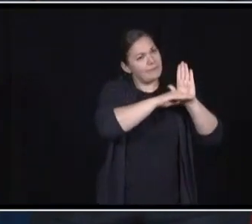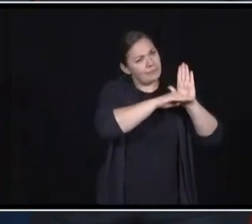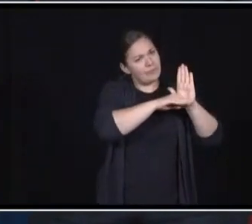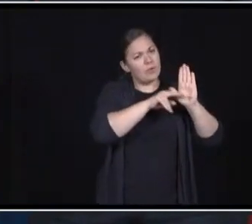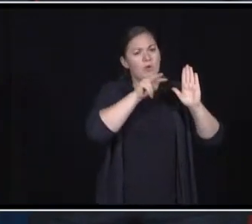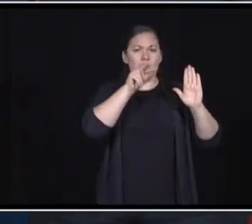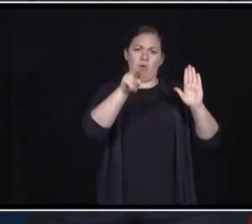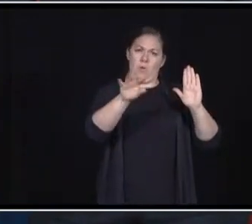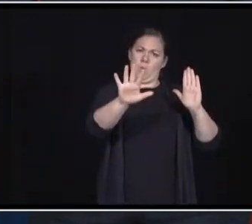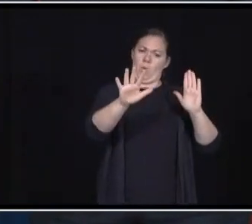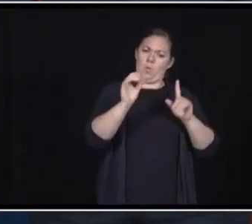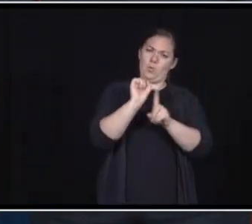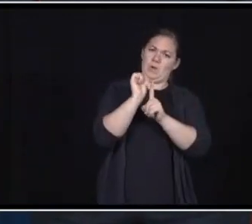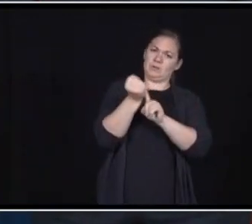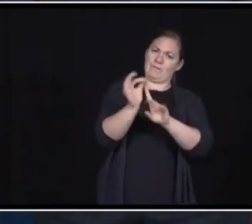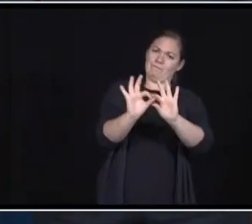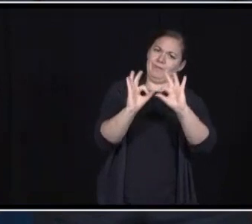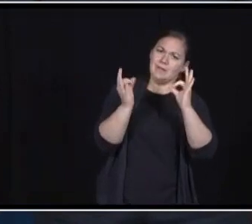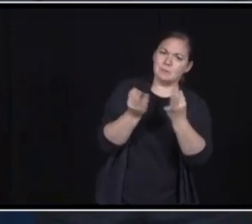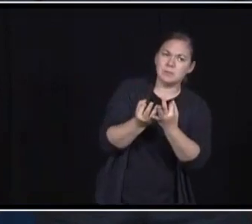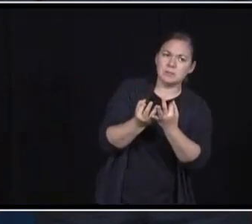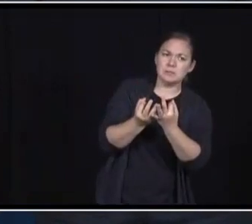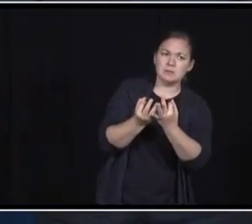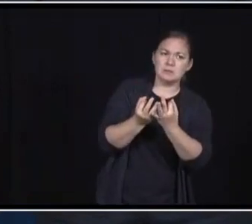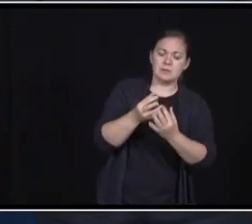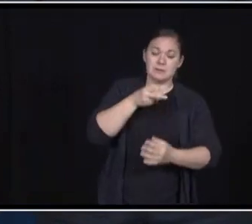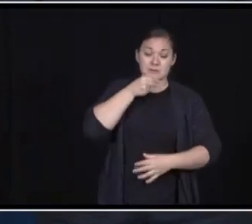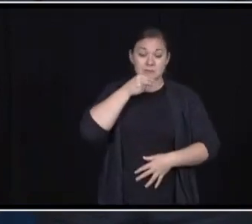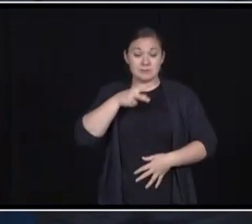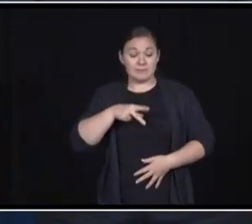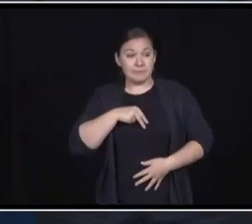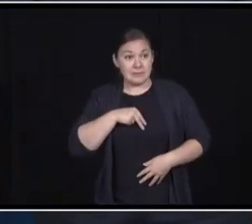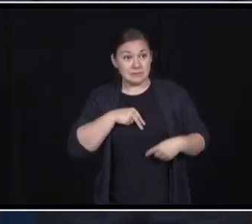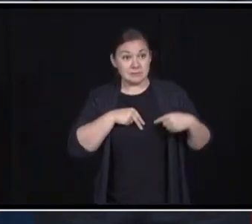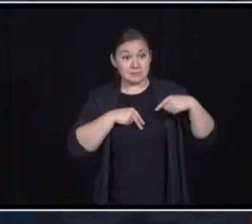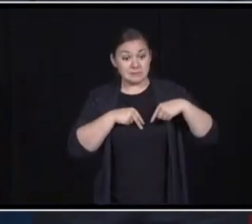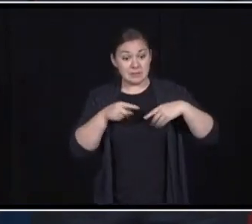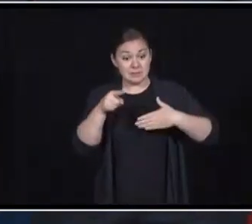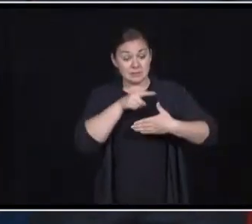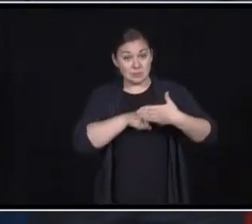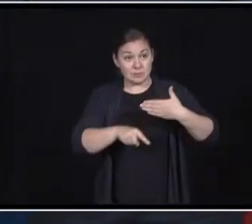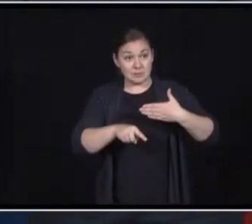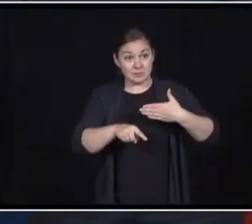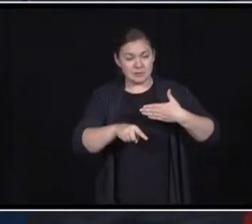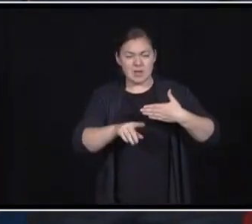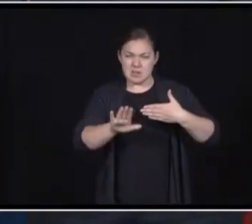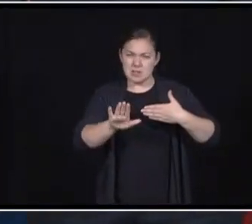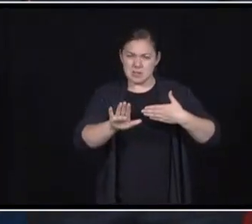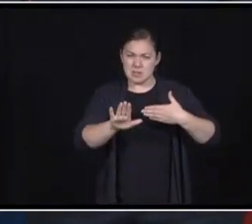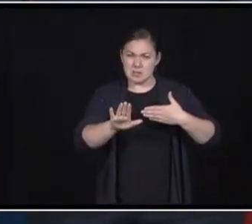I will pass it over to the minister. Thank you. We are asking people to just use their